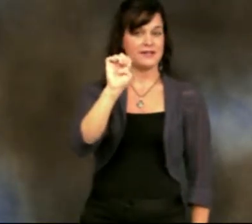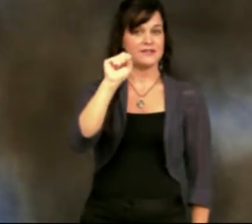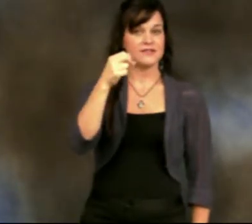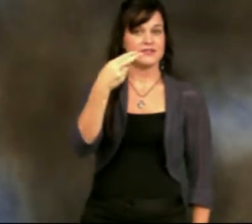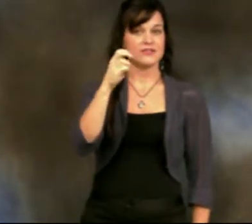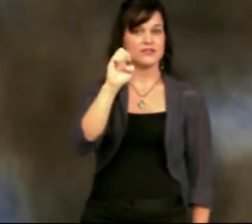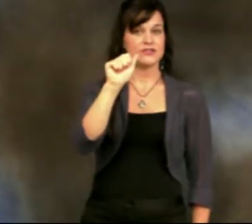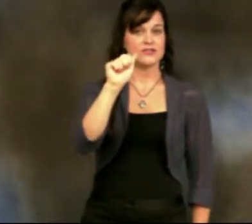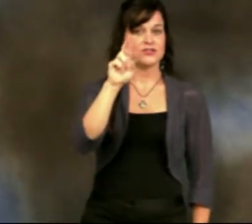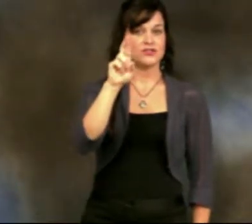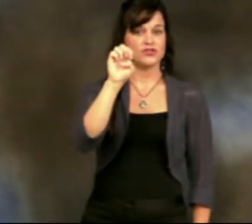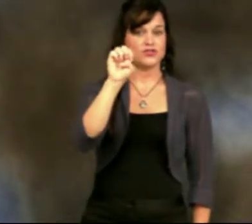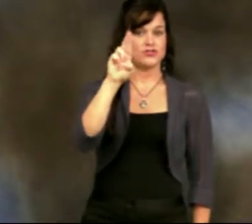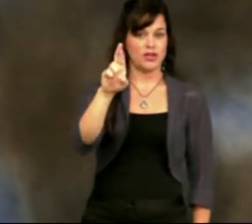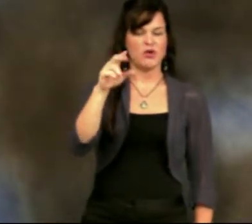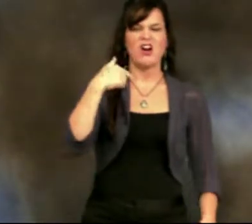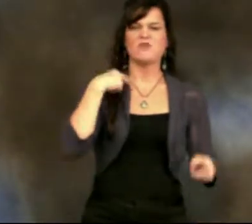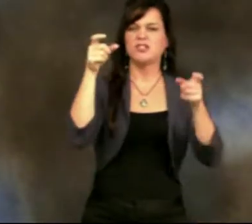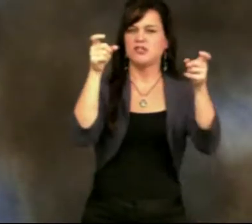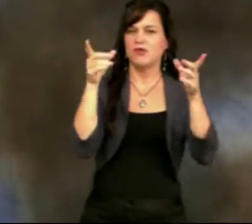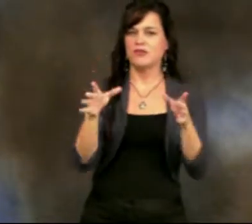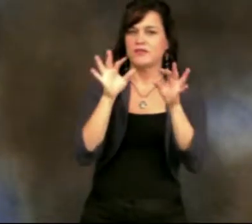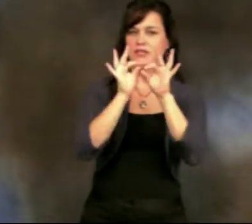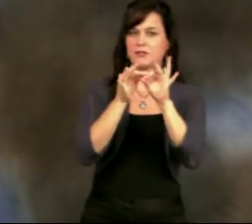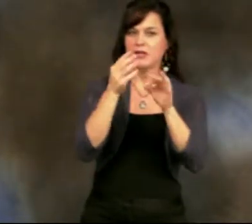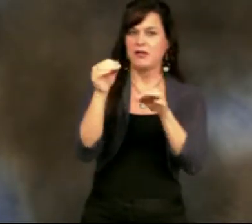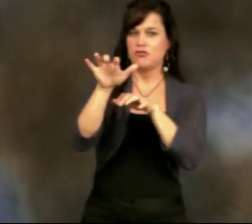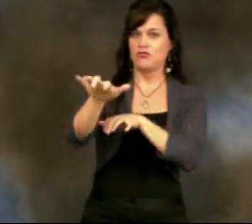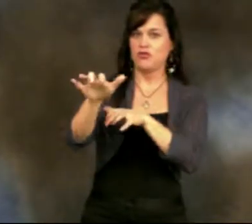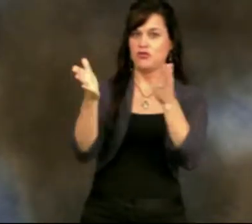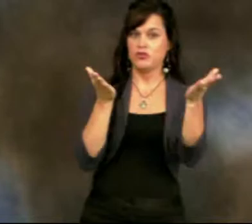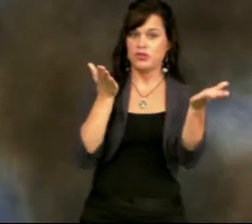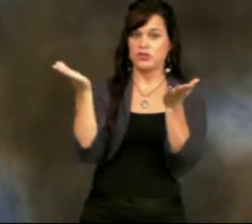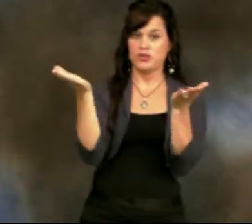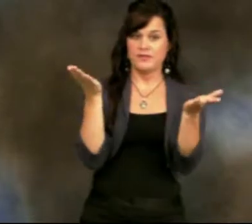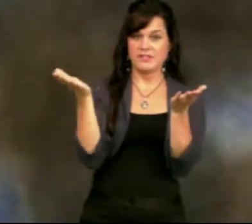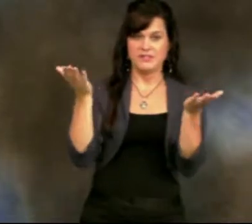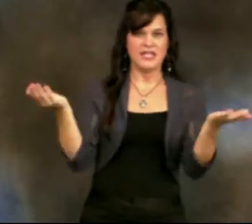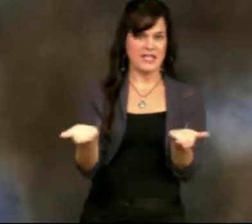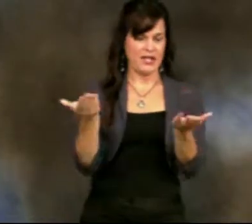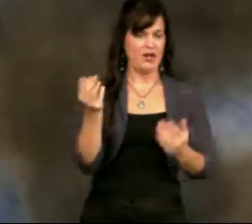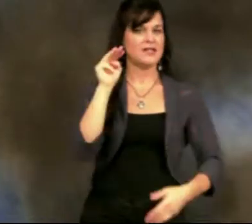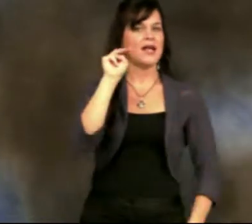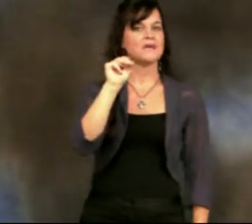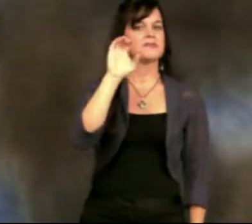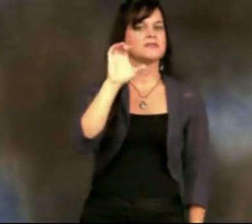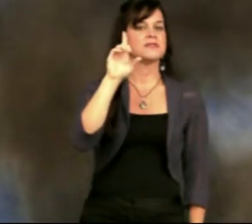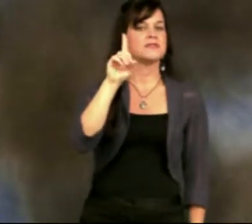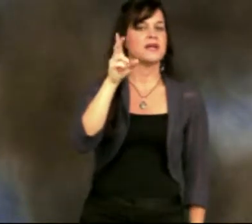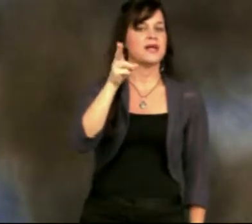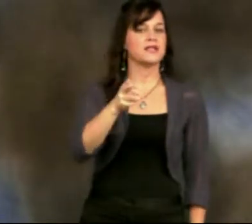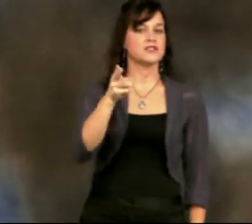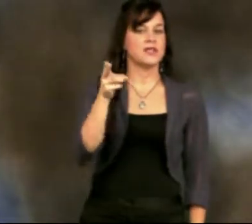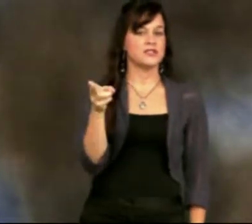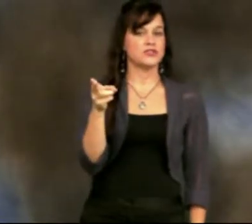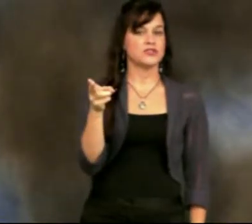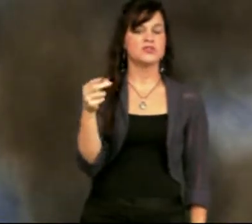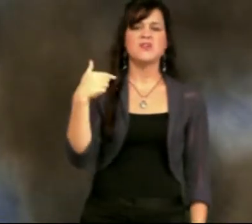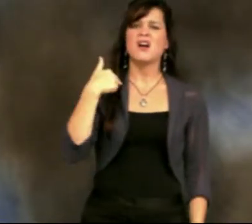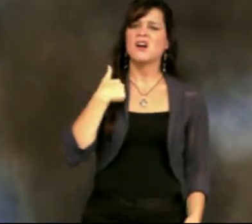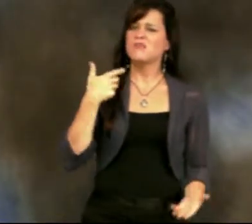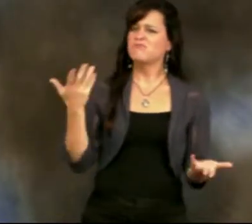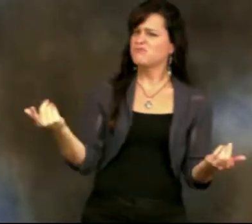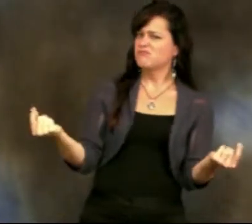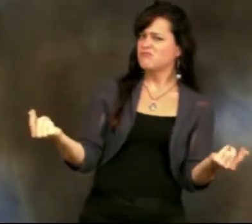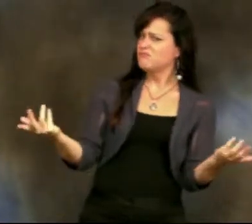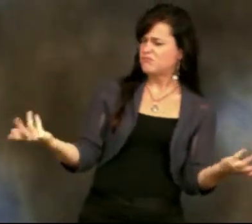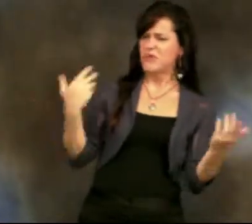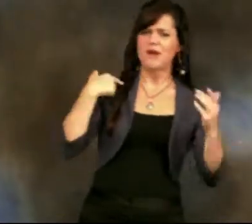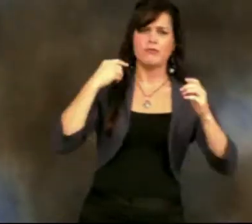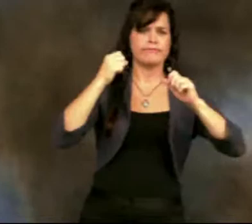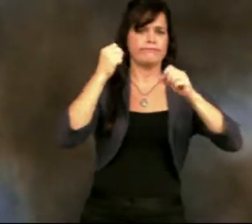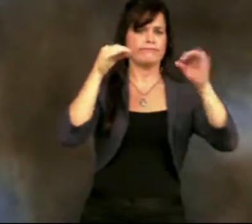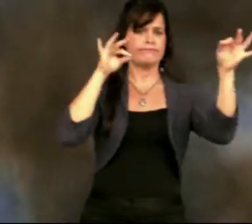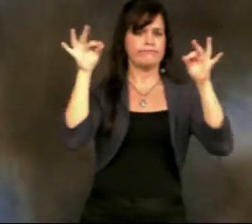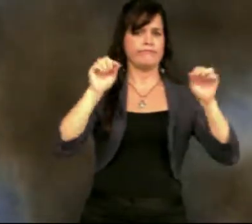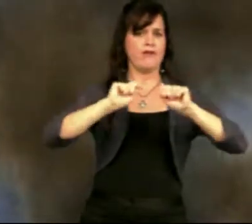Dianne Shearer, Director of Interpreter and CART Services here at MCDHH. The purpose of